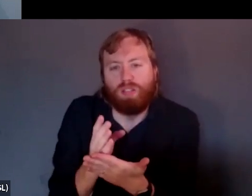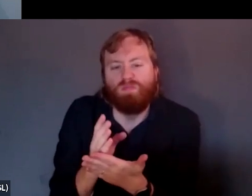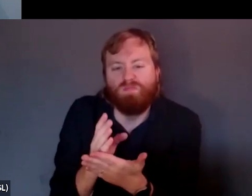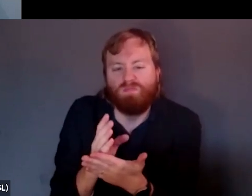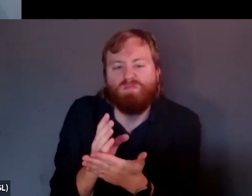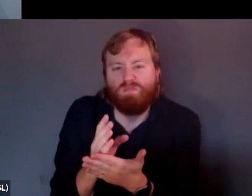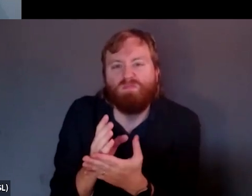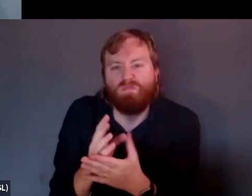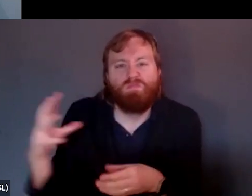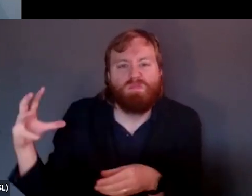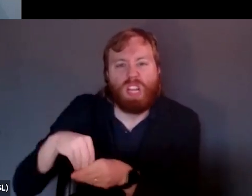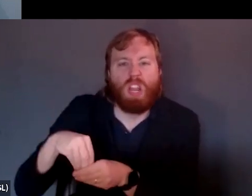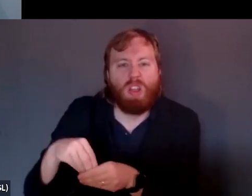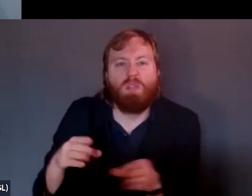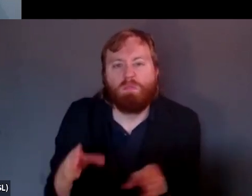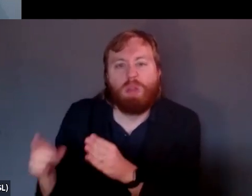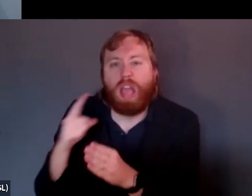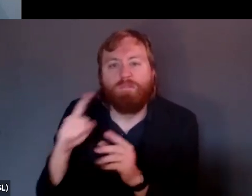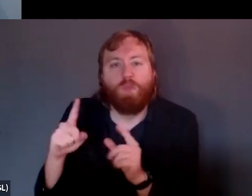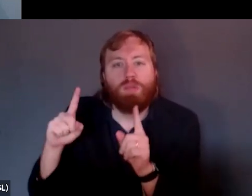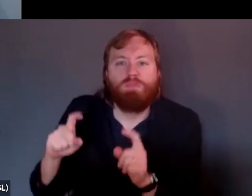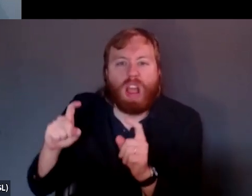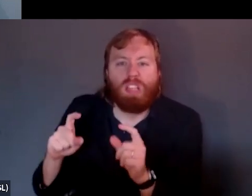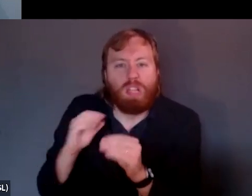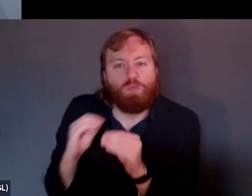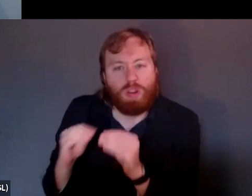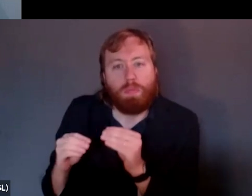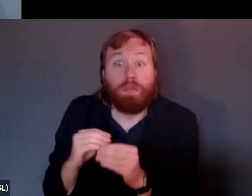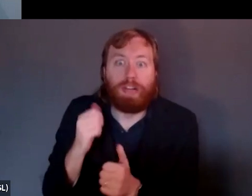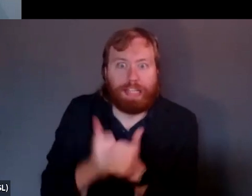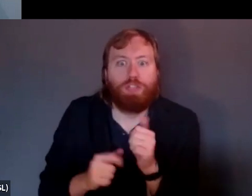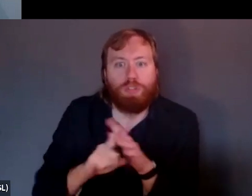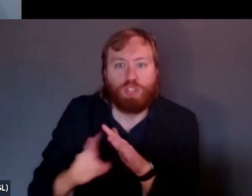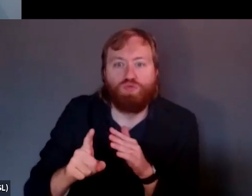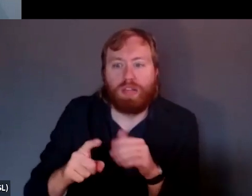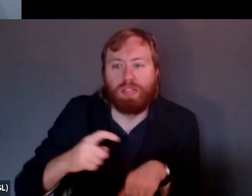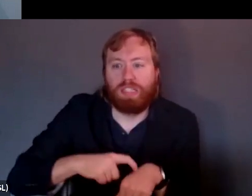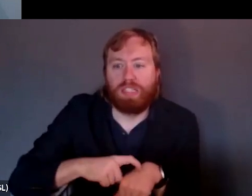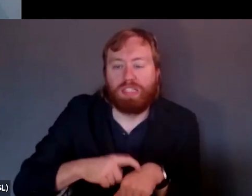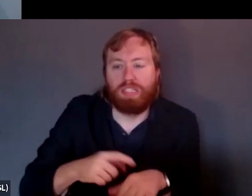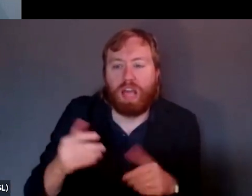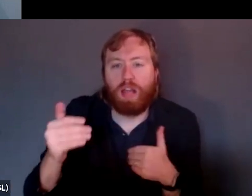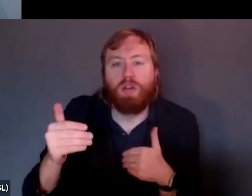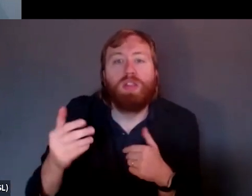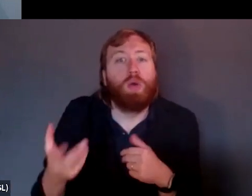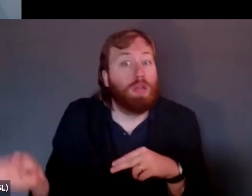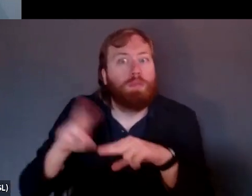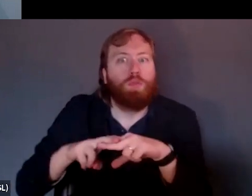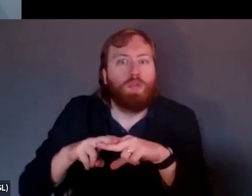for some testing and some remediation in each sprint cycle. That way you're improving the accessibility as you go.